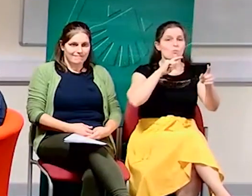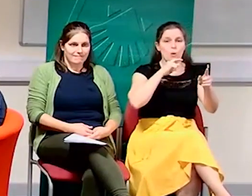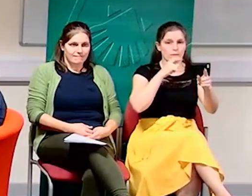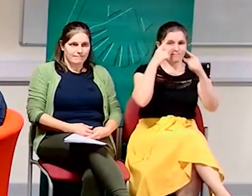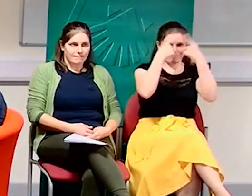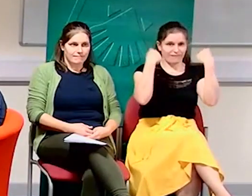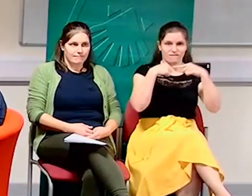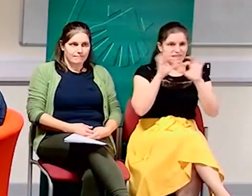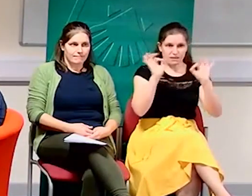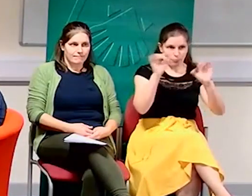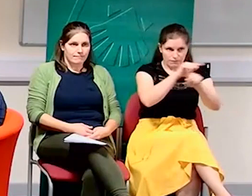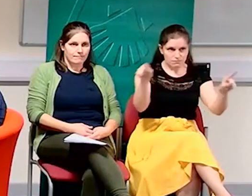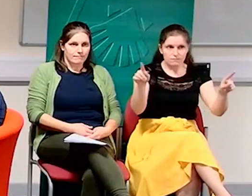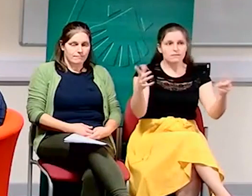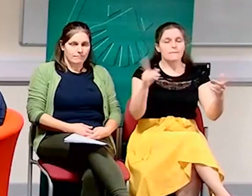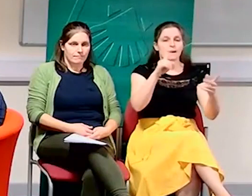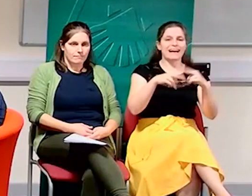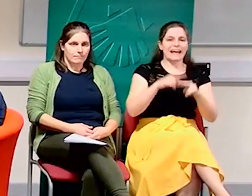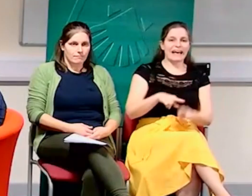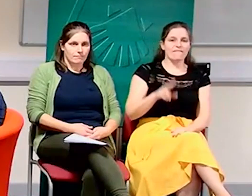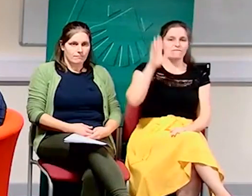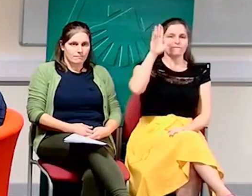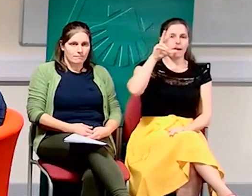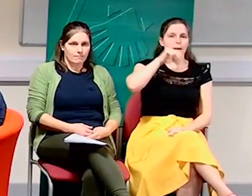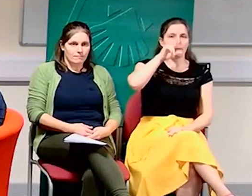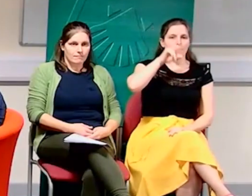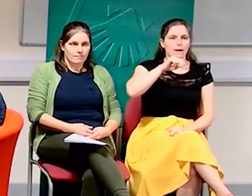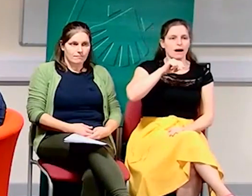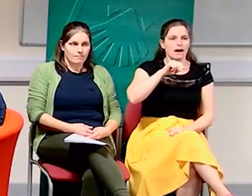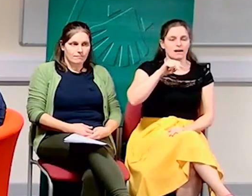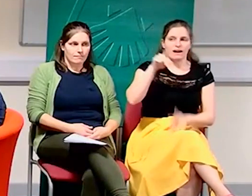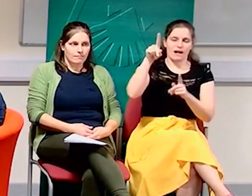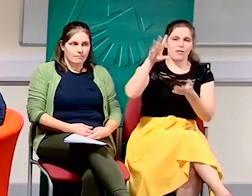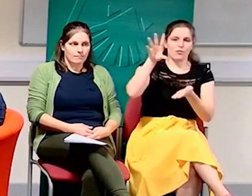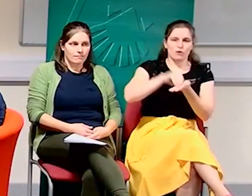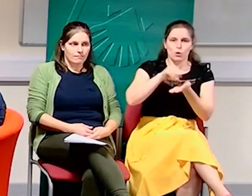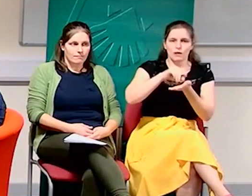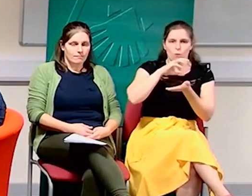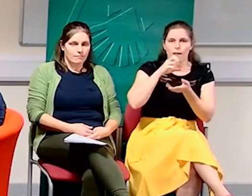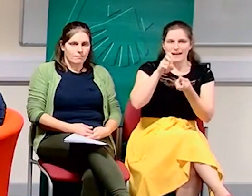a question then that audio will be able to be heard as well so do bear that in mind okay so